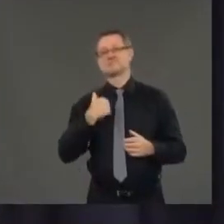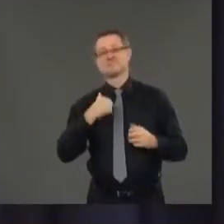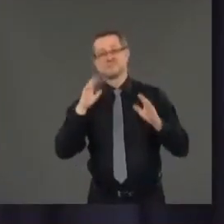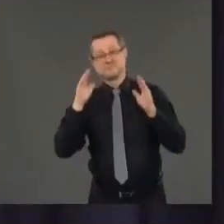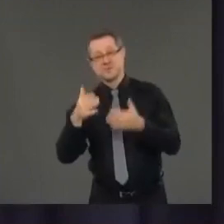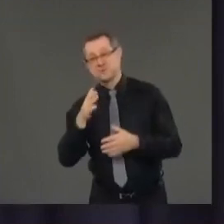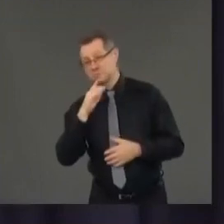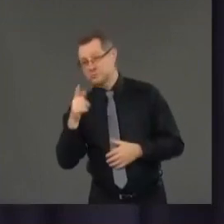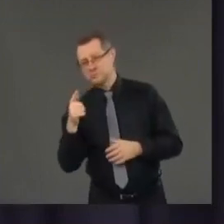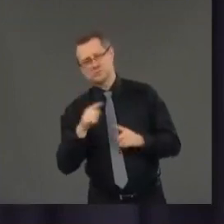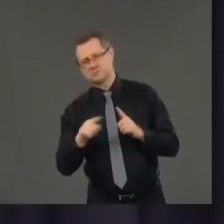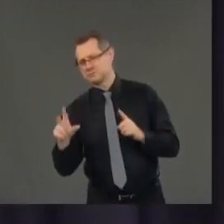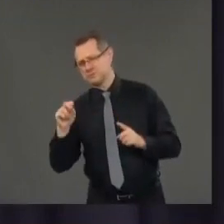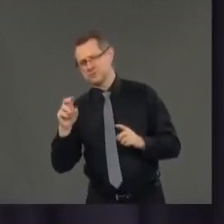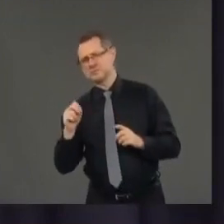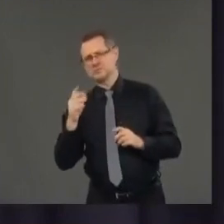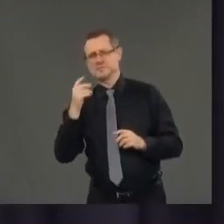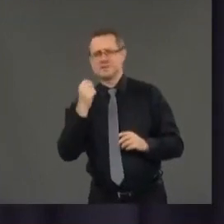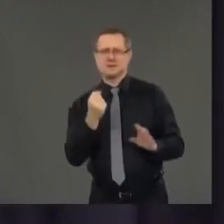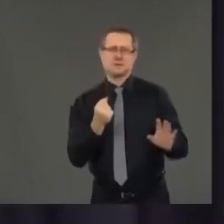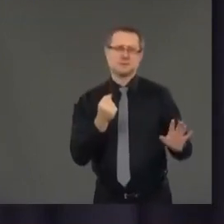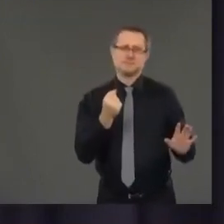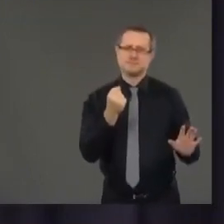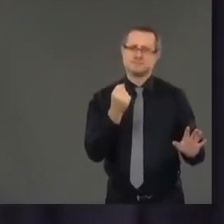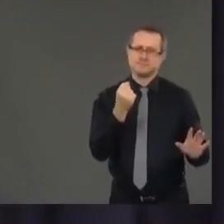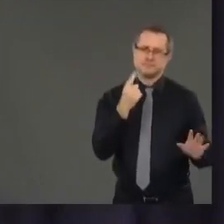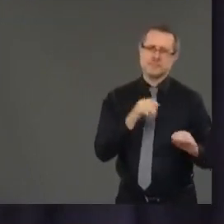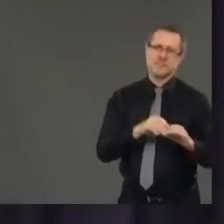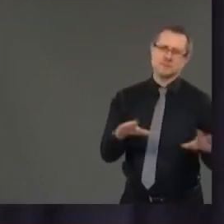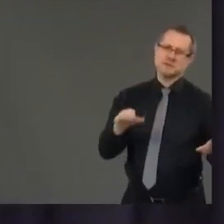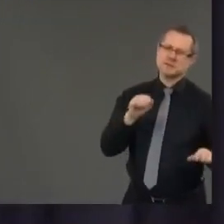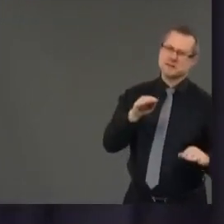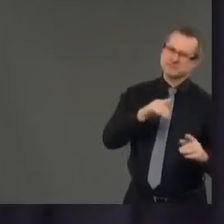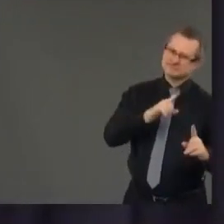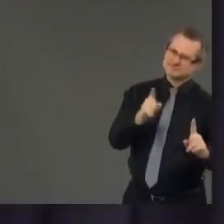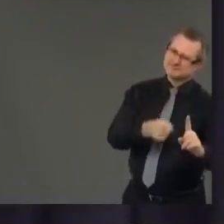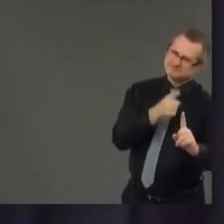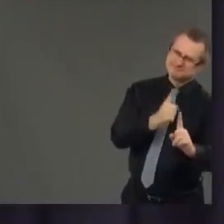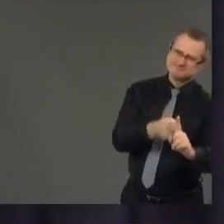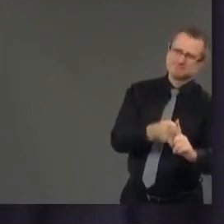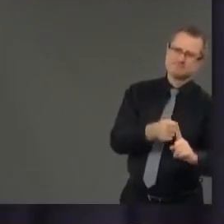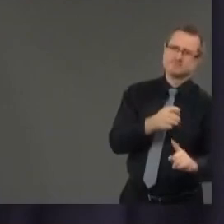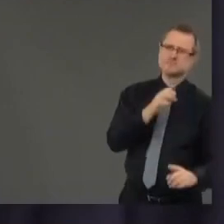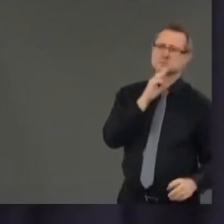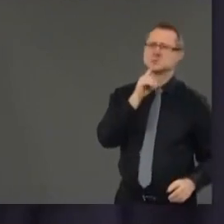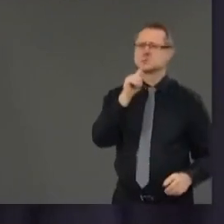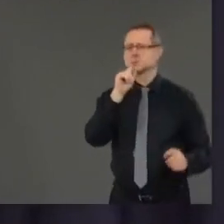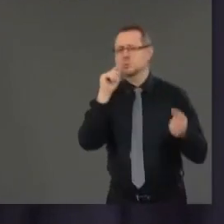BECAUSE WE'RE TARGETING IT AS 20 AND 30 YEAR OLDS, AS I'M SURE